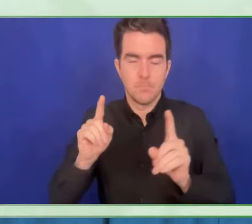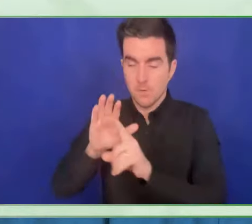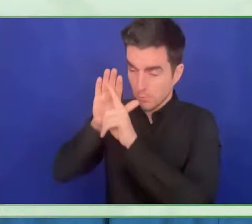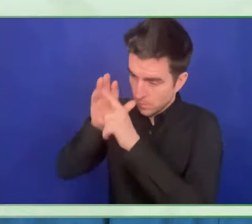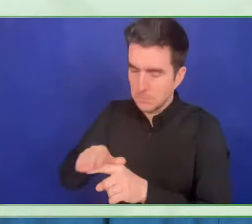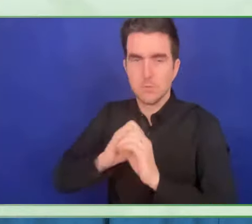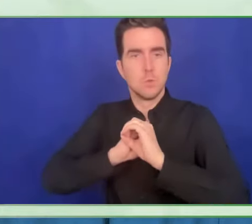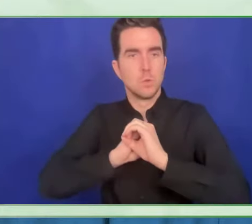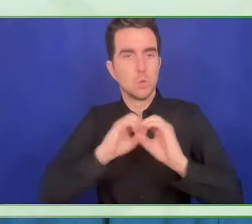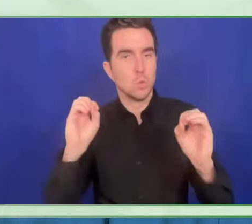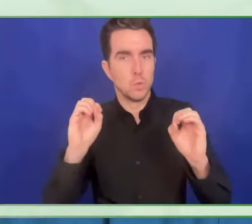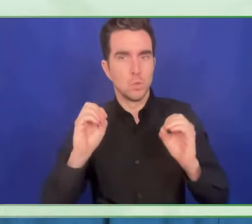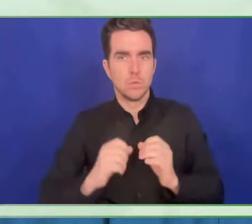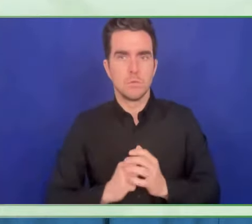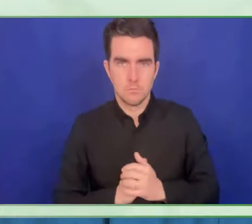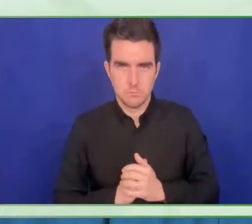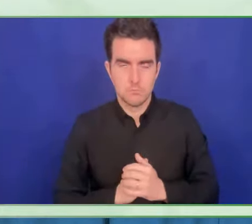proposal is pending since then.